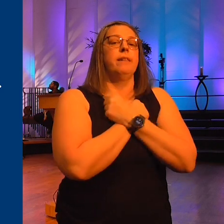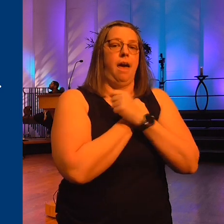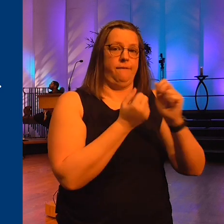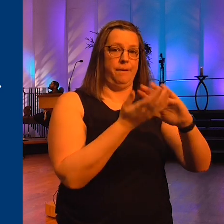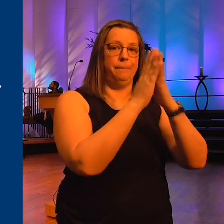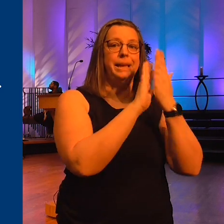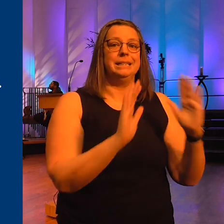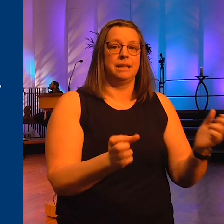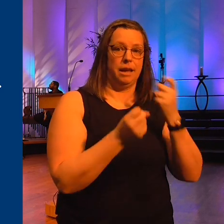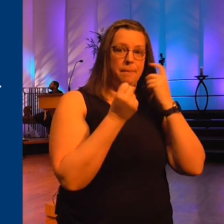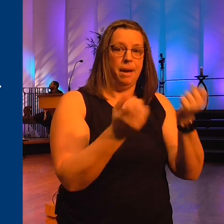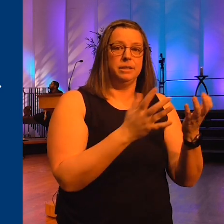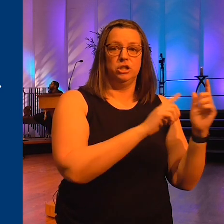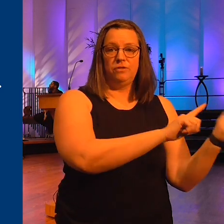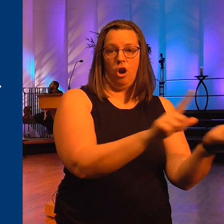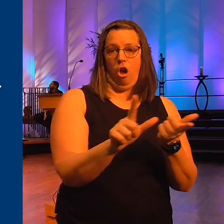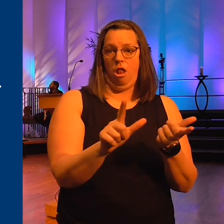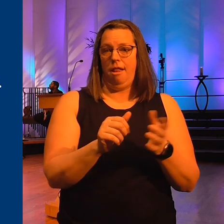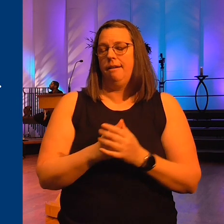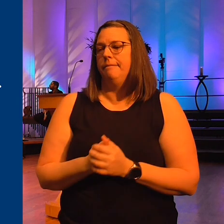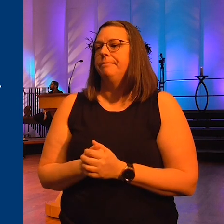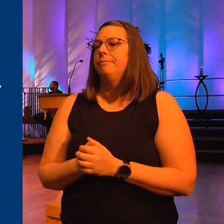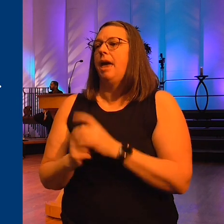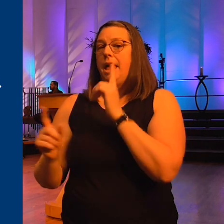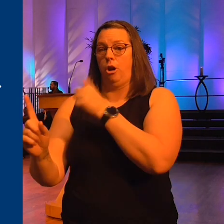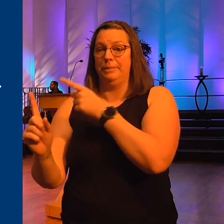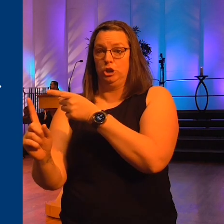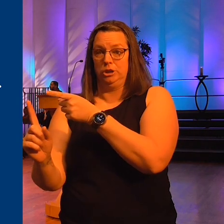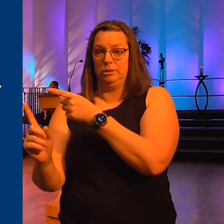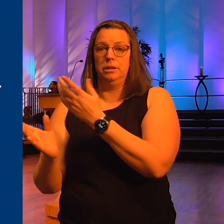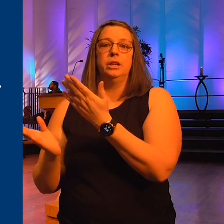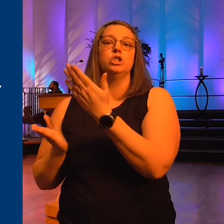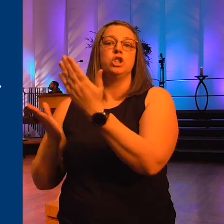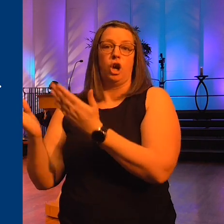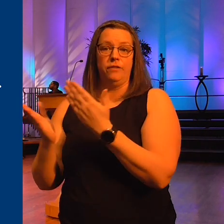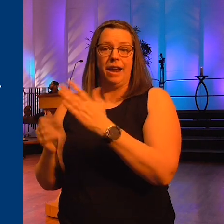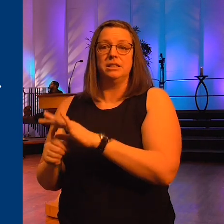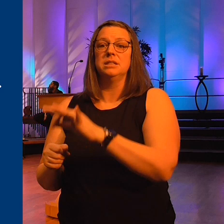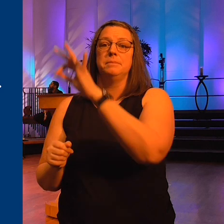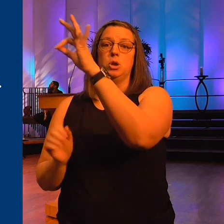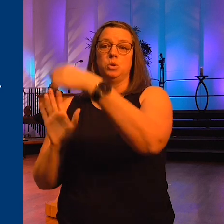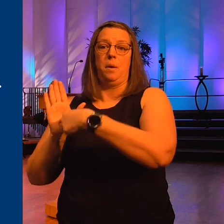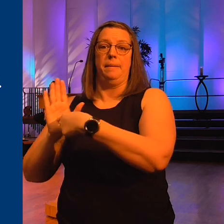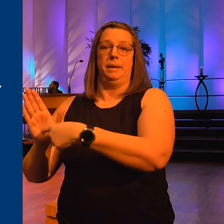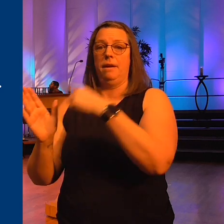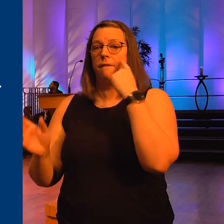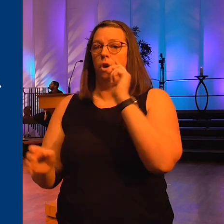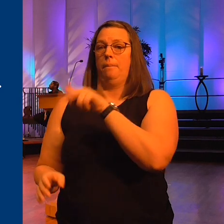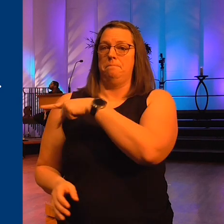peace and abundance for all and our mission to serve as a spiritual Beacon for personal